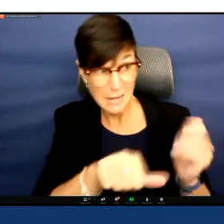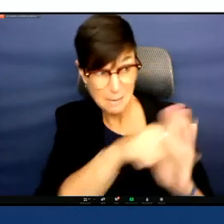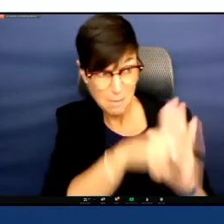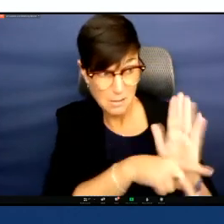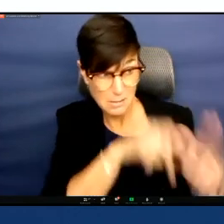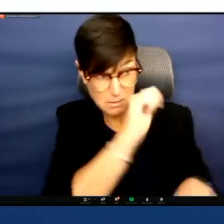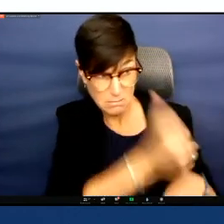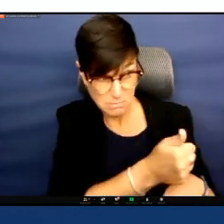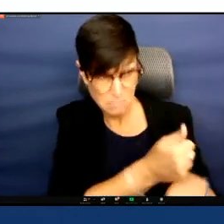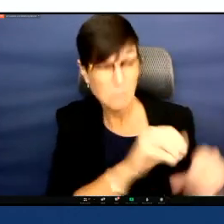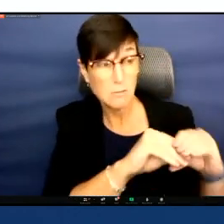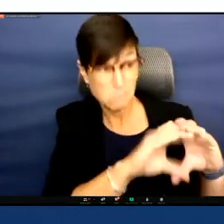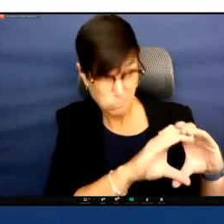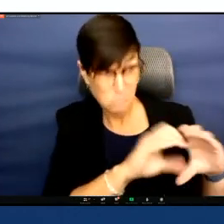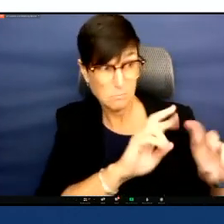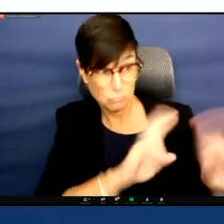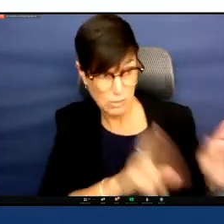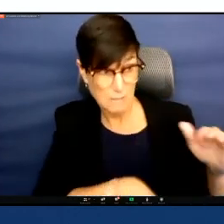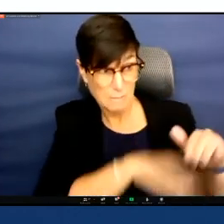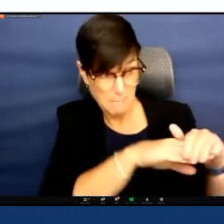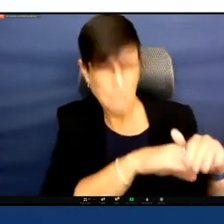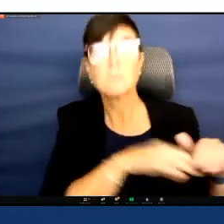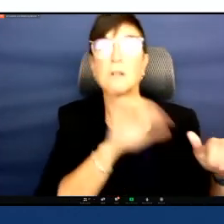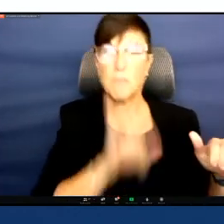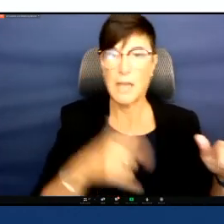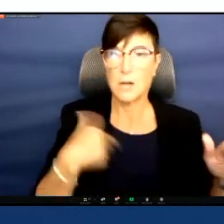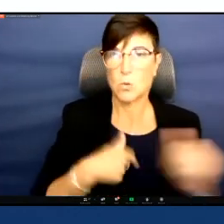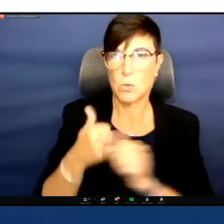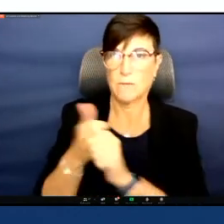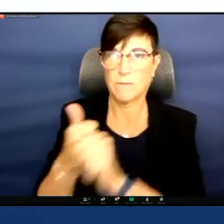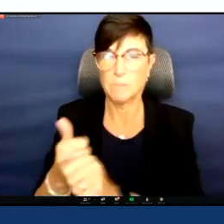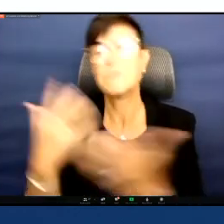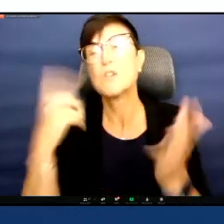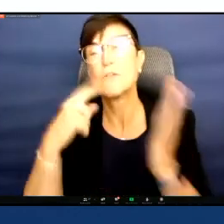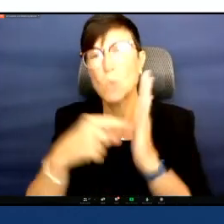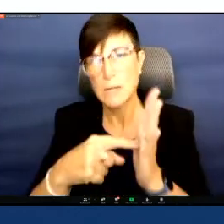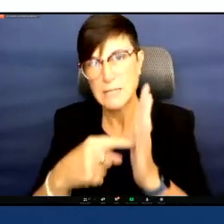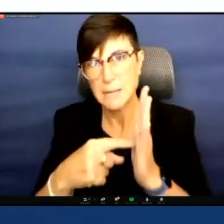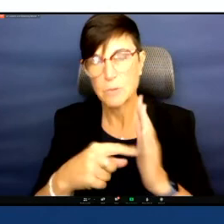For example, some organizations have strategic plans that span five to ten years